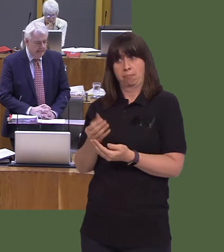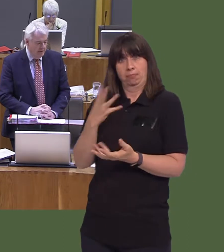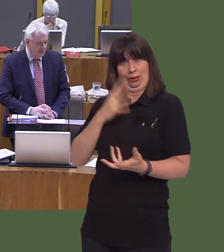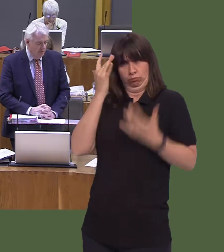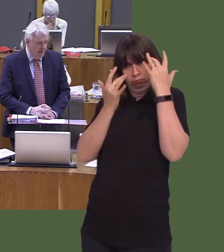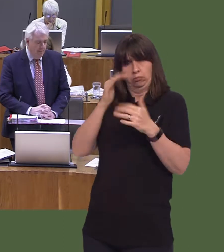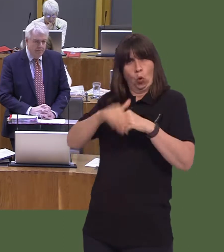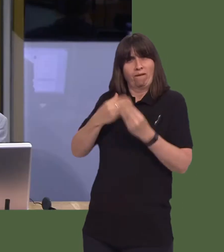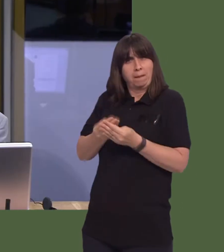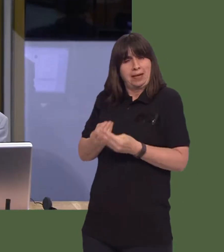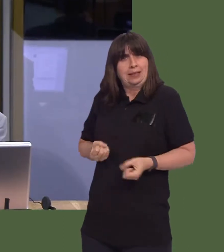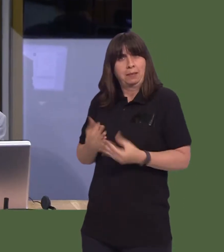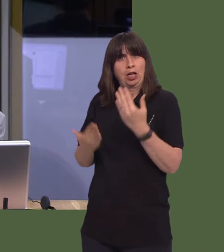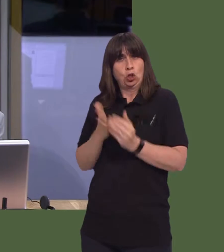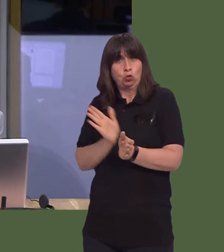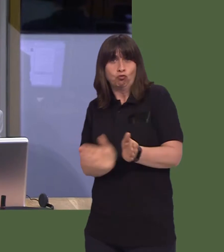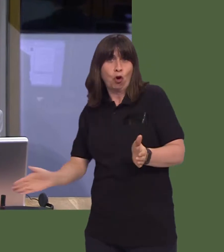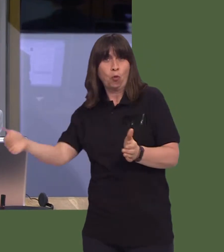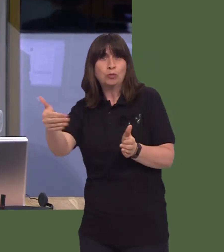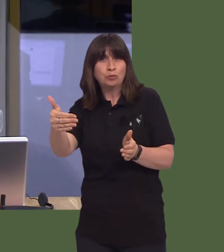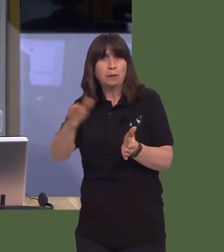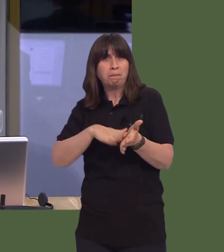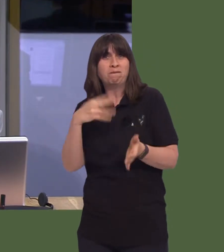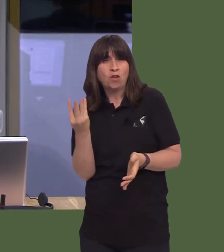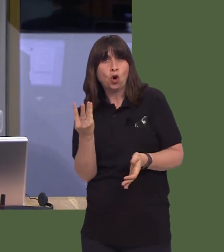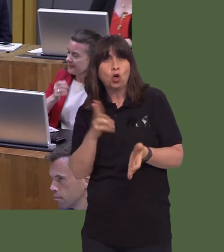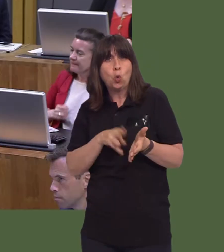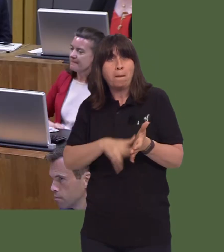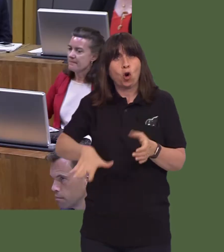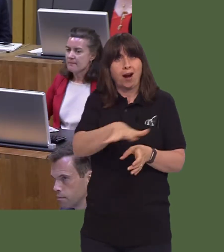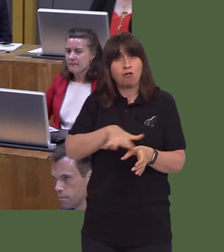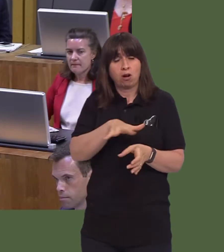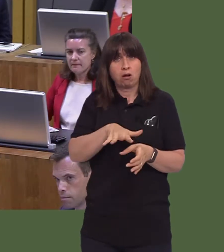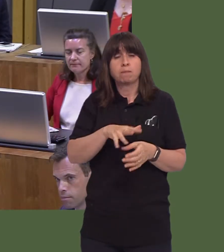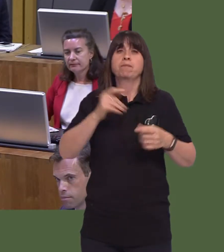Now, just to remind Members, what will happen is that when the planning inspector's report